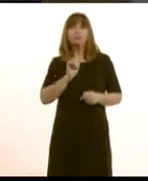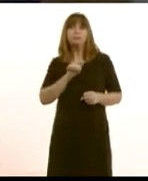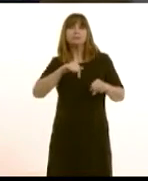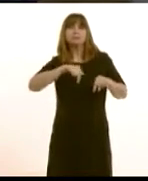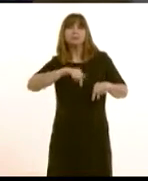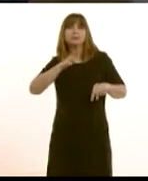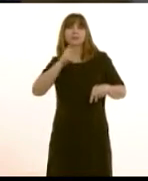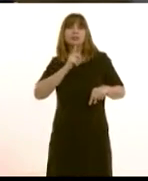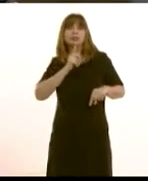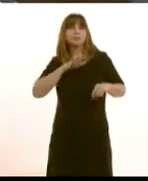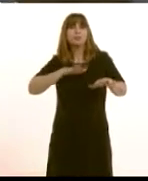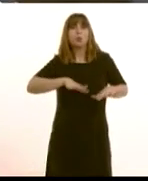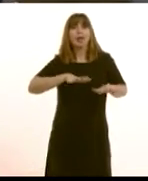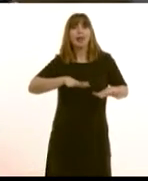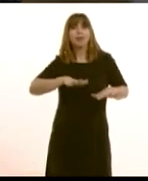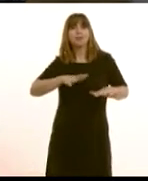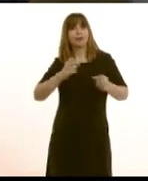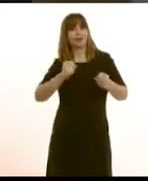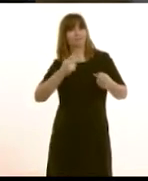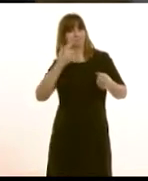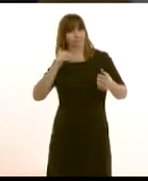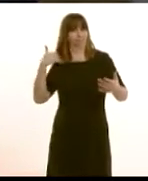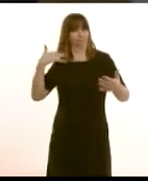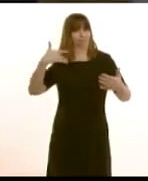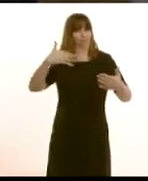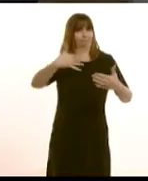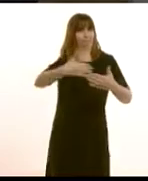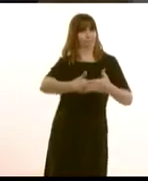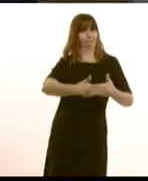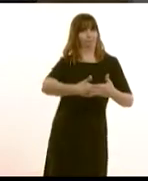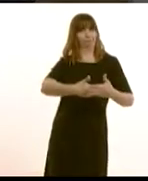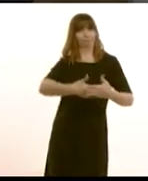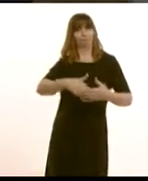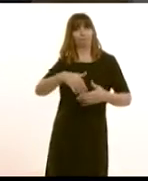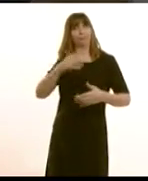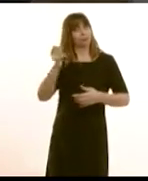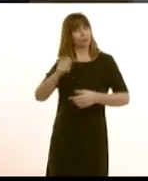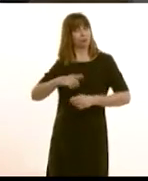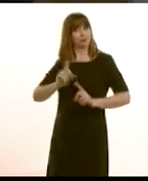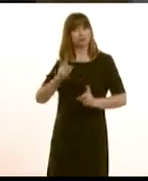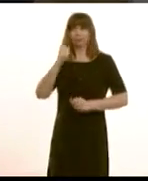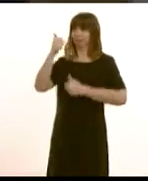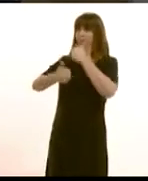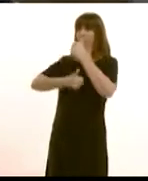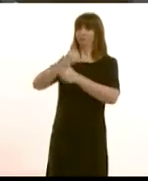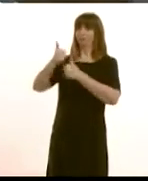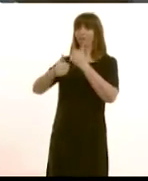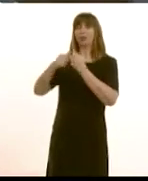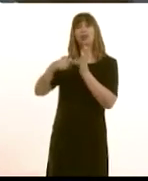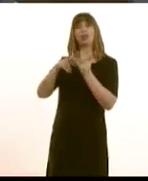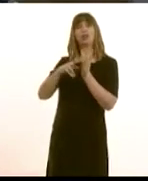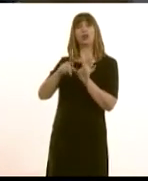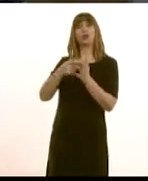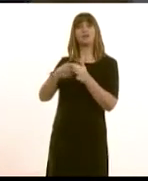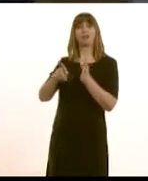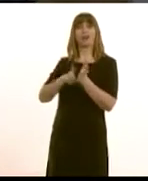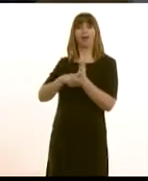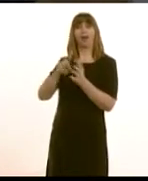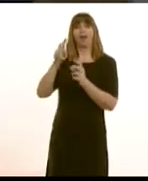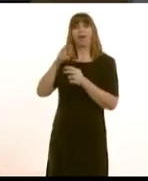I wonder, First Minister, if you would recognise and congratulate The Crispy Cod Fish Bar in